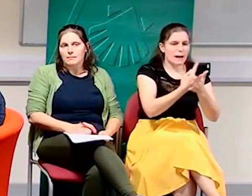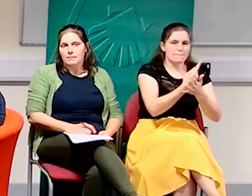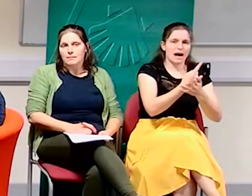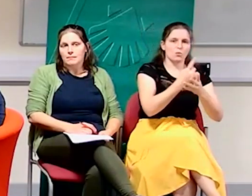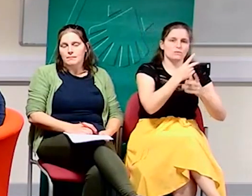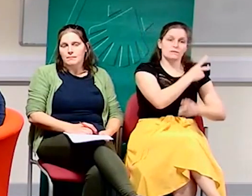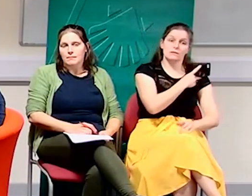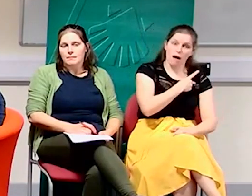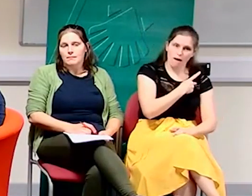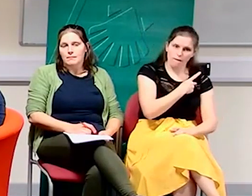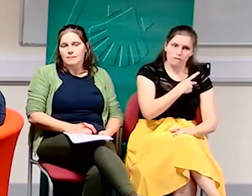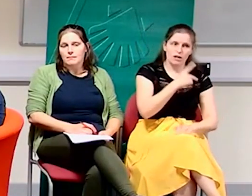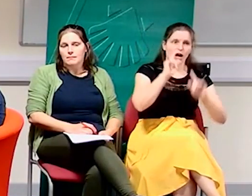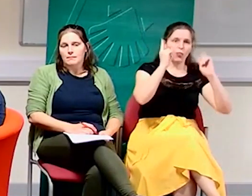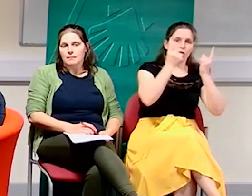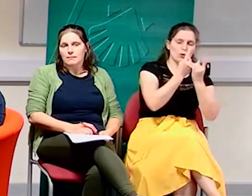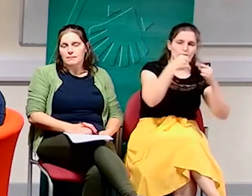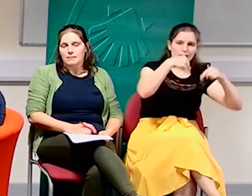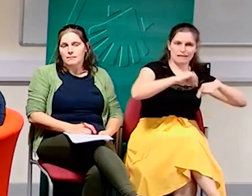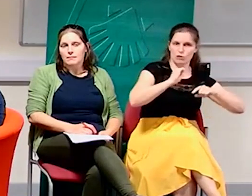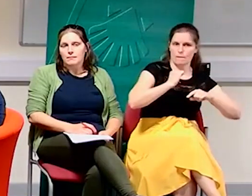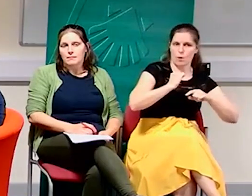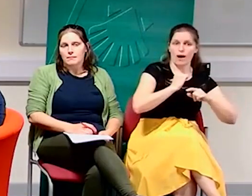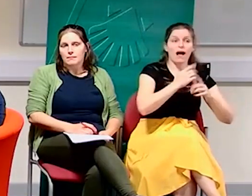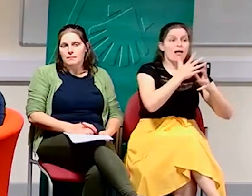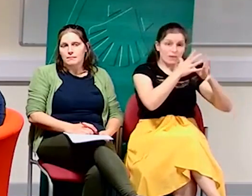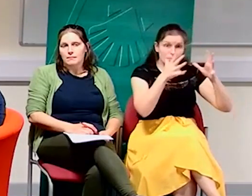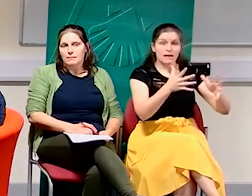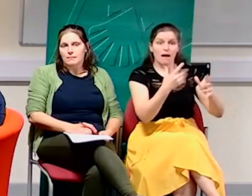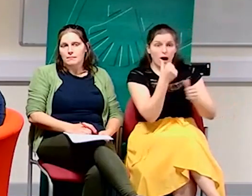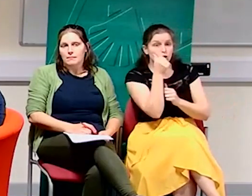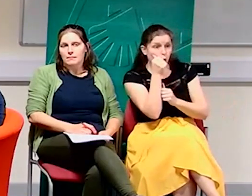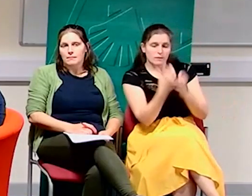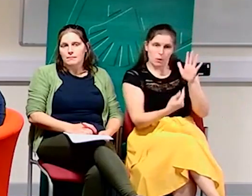or you the University as an employer which is a big it's very important as well but I was actually